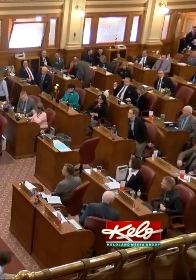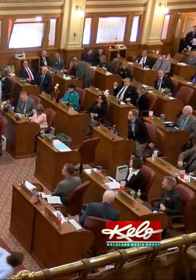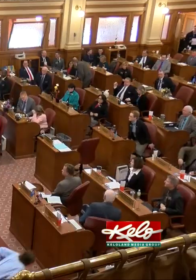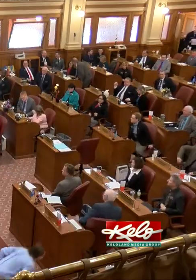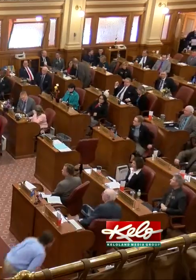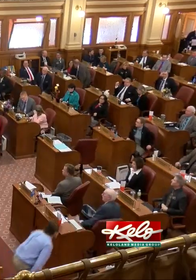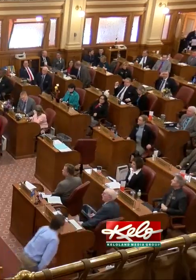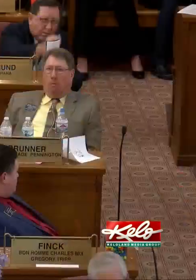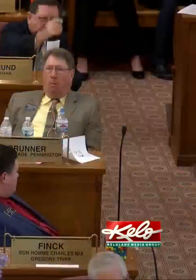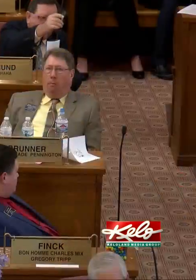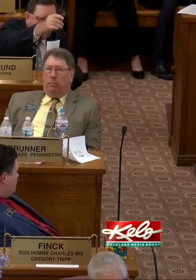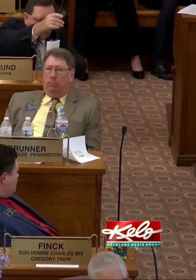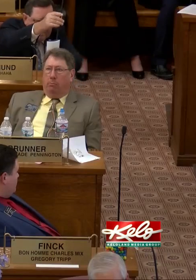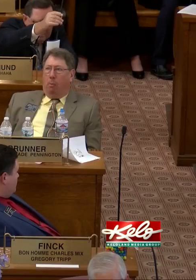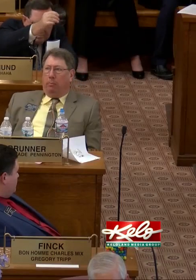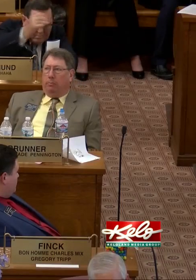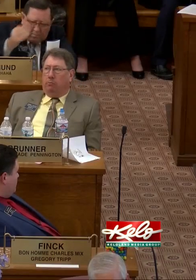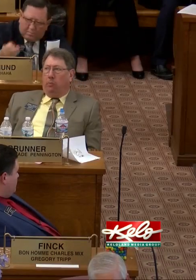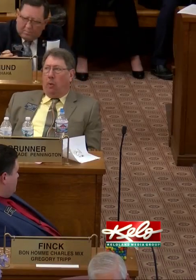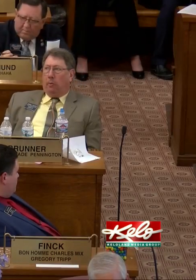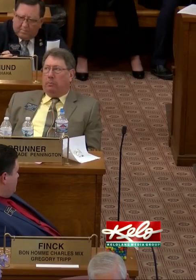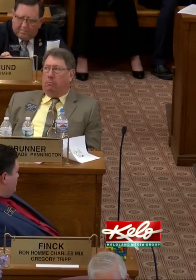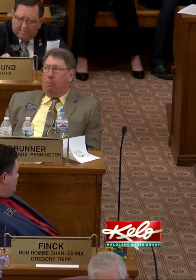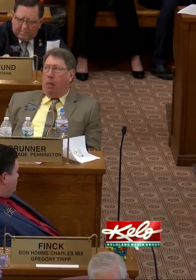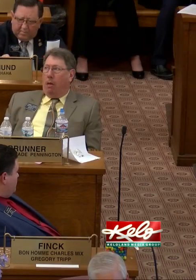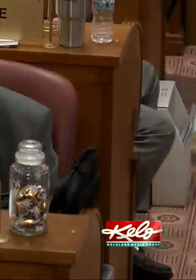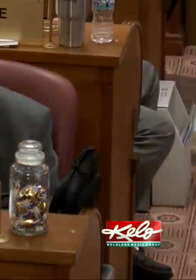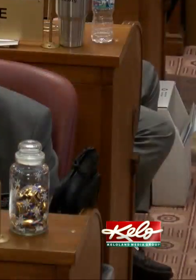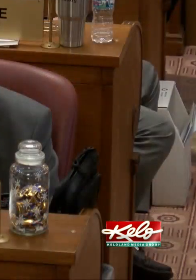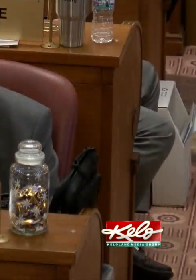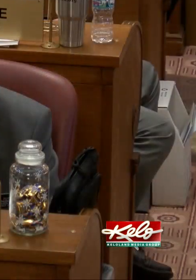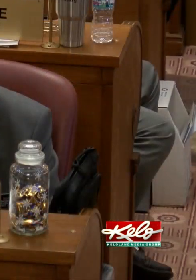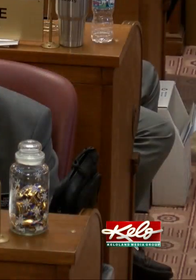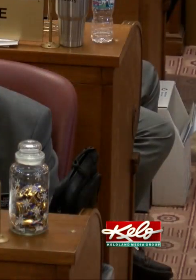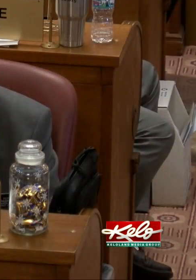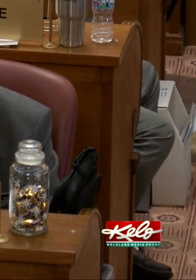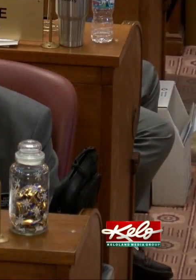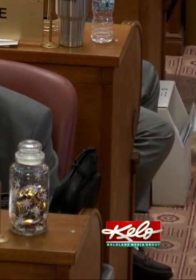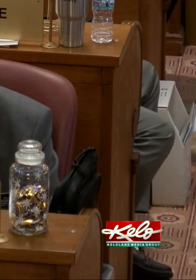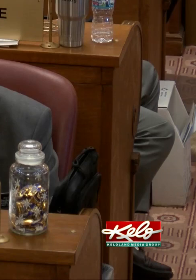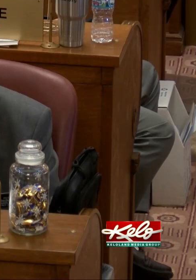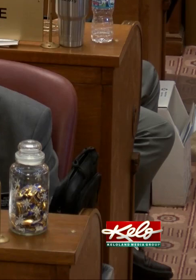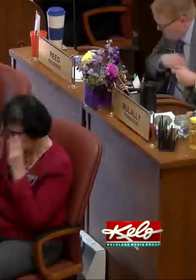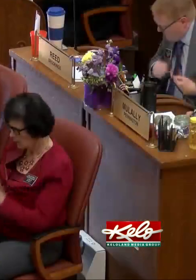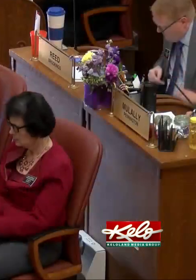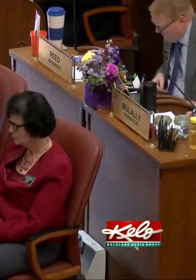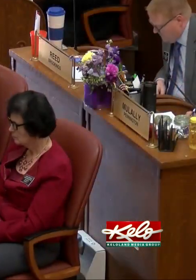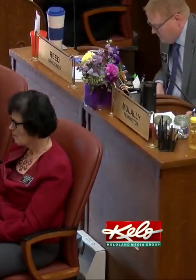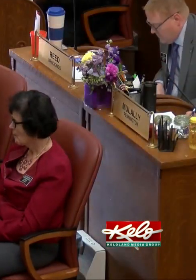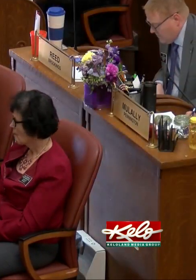AND FEDERAL OFFICIALS, SHE'S ALSO PREPARING TO MEET WITH LEGISLATORS AT NEXT WEEK'S VETO DAY. "EVERY SINGLE ONE OF THE BILLS